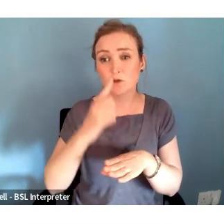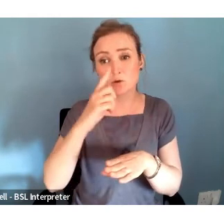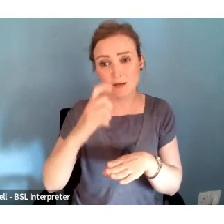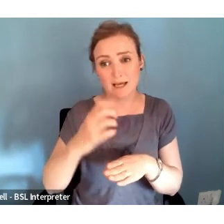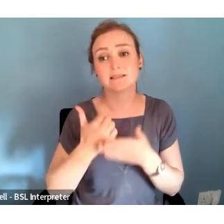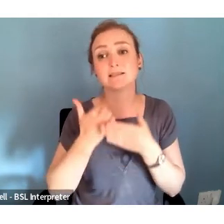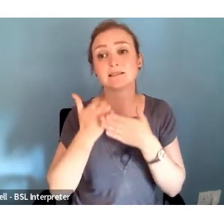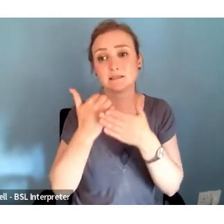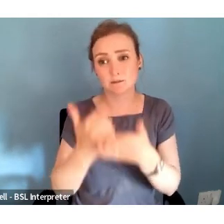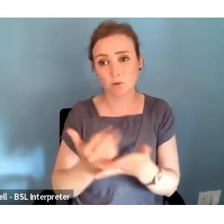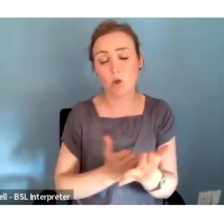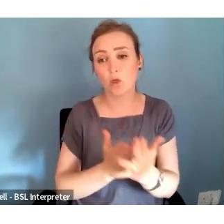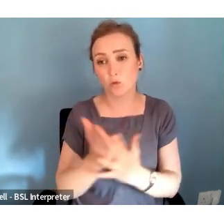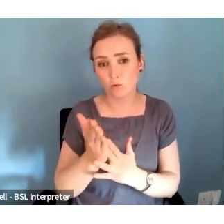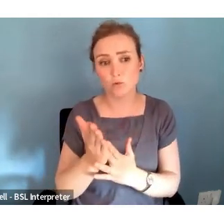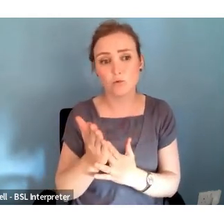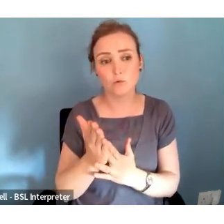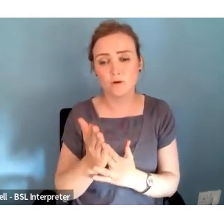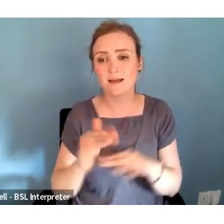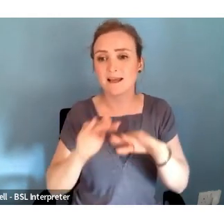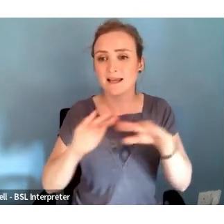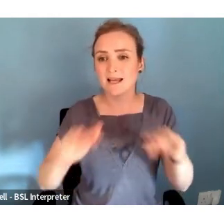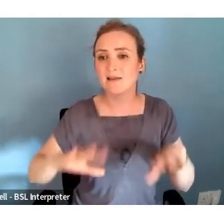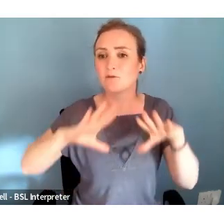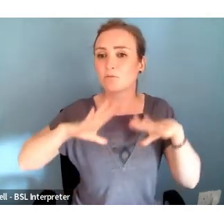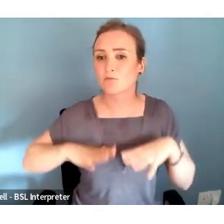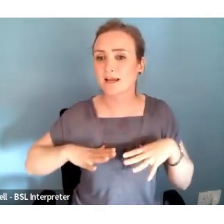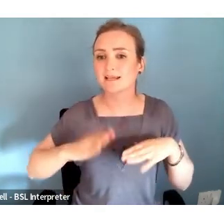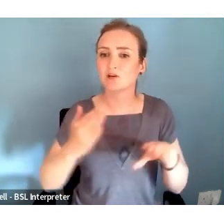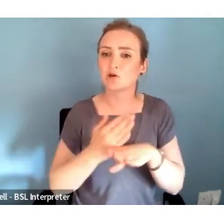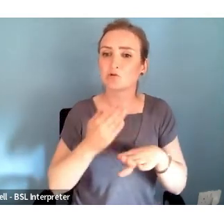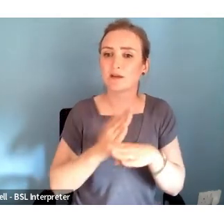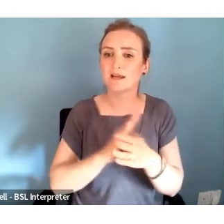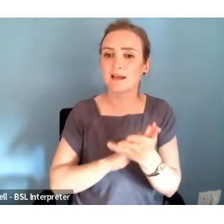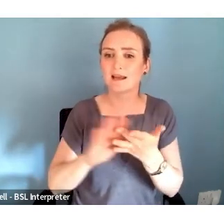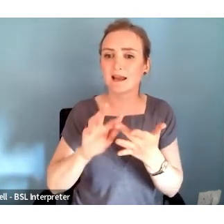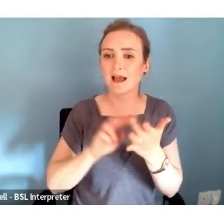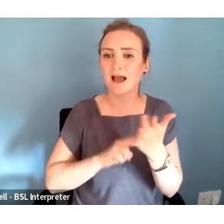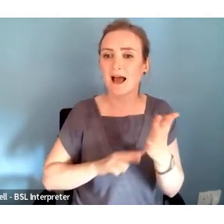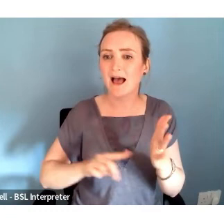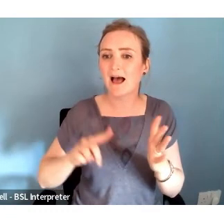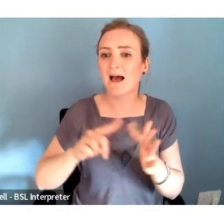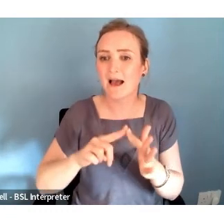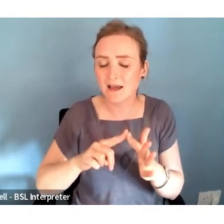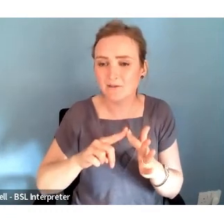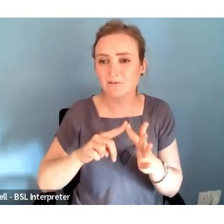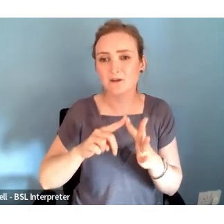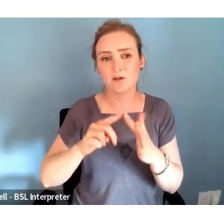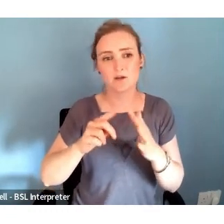career Hives. If they wan help with a C